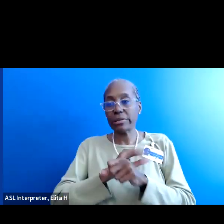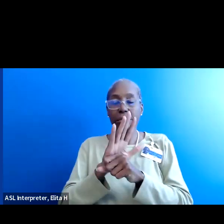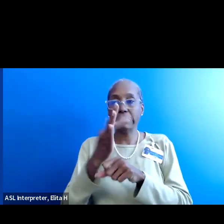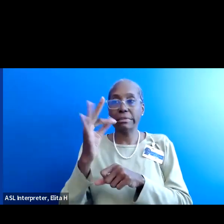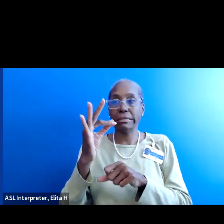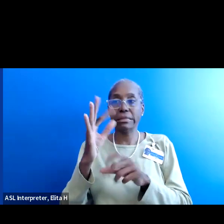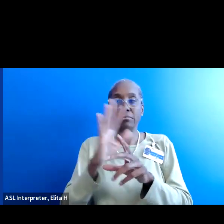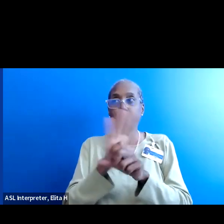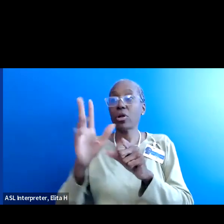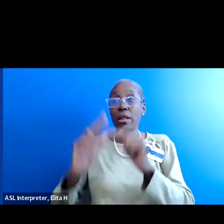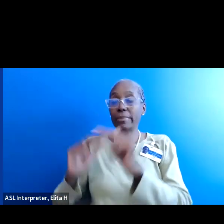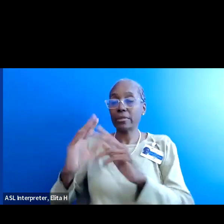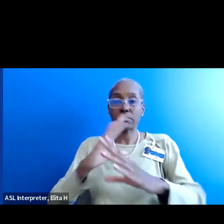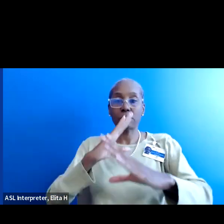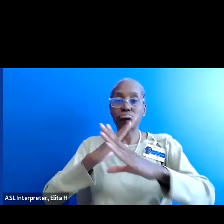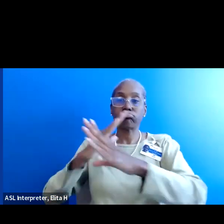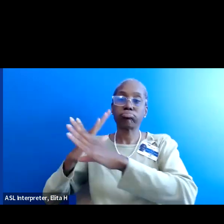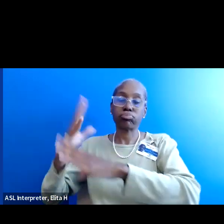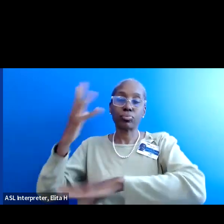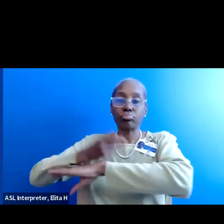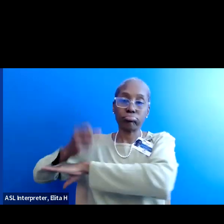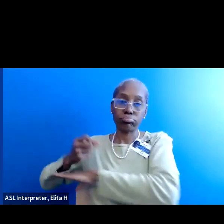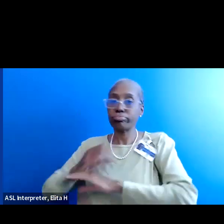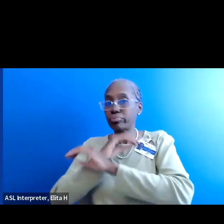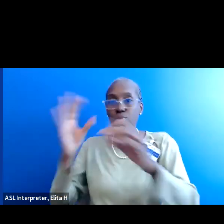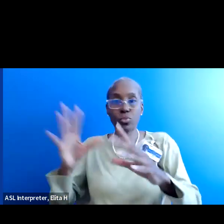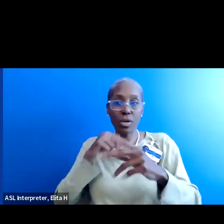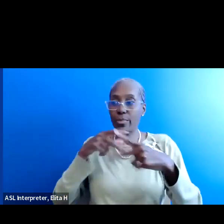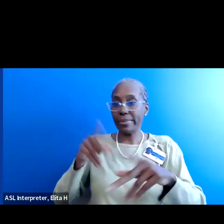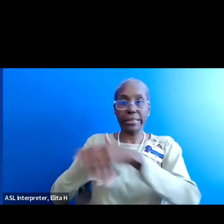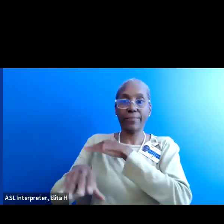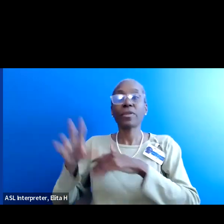those facilities were completely shut down, and the facilities had to work with